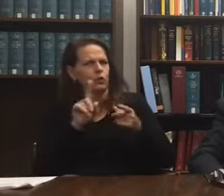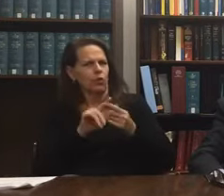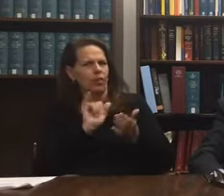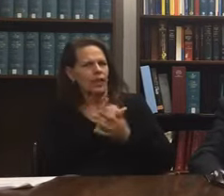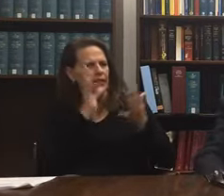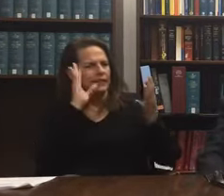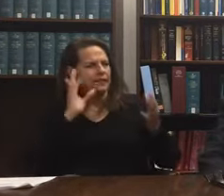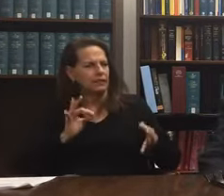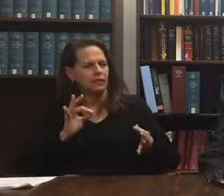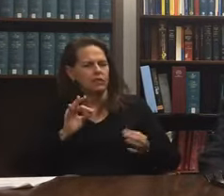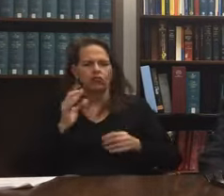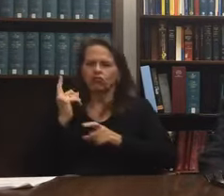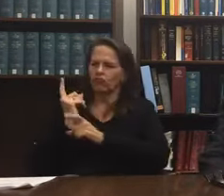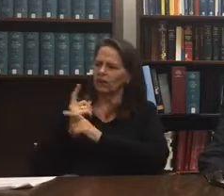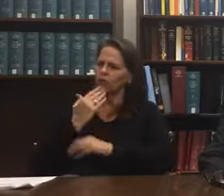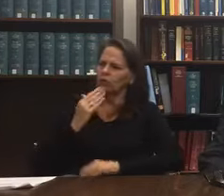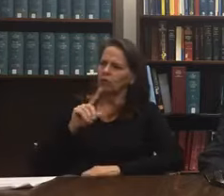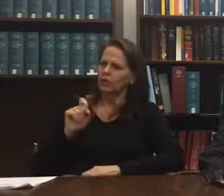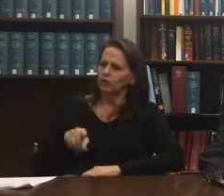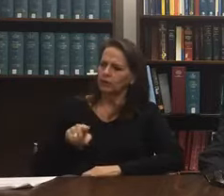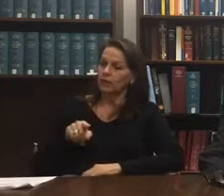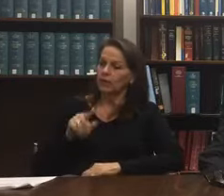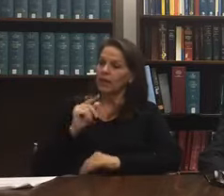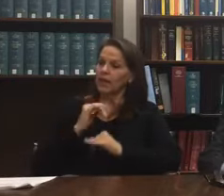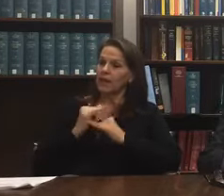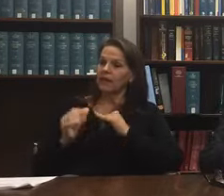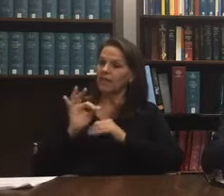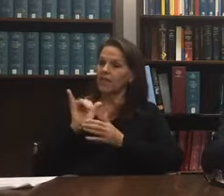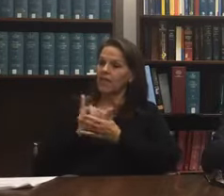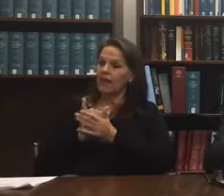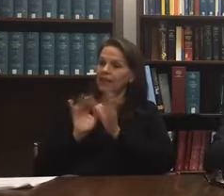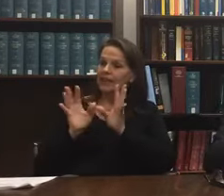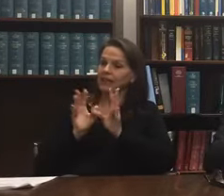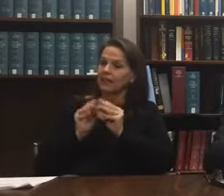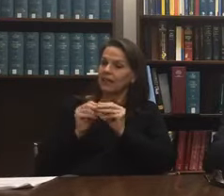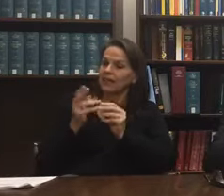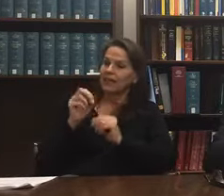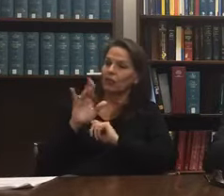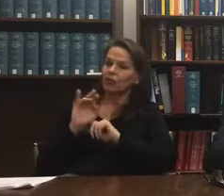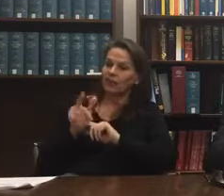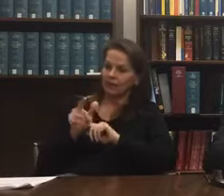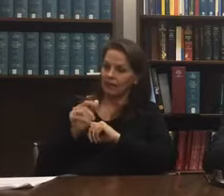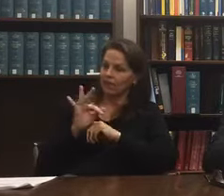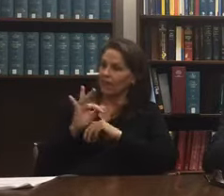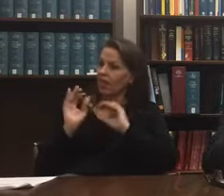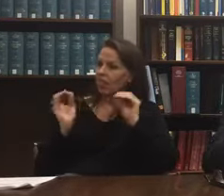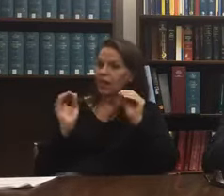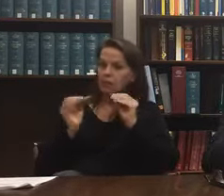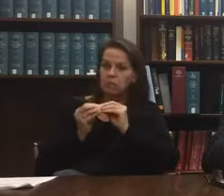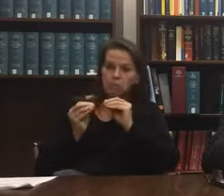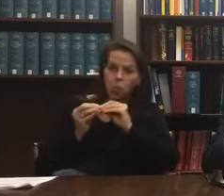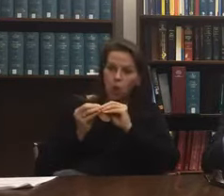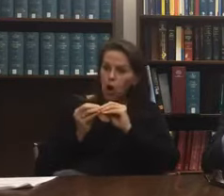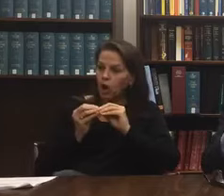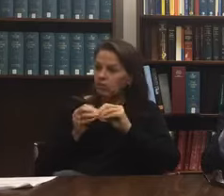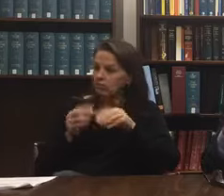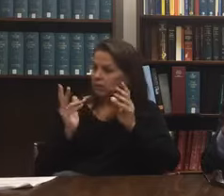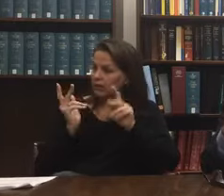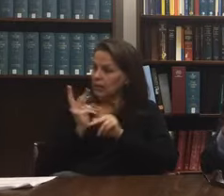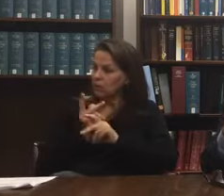question so at the end of the hearing if the hearing officer doesn't ask about if there's anything else or do you want to keep the record open you should say you